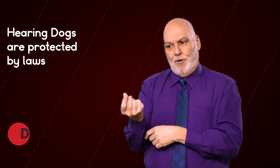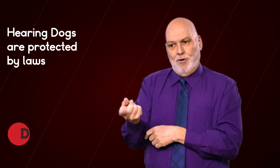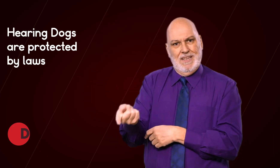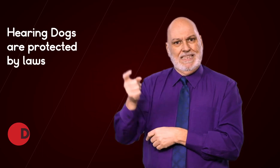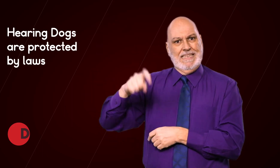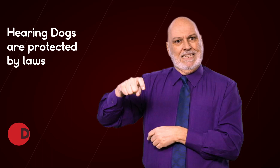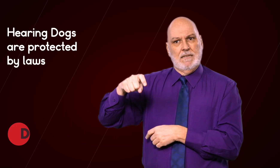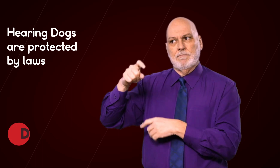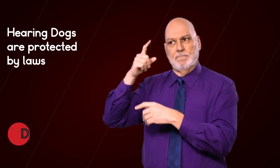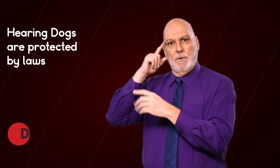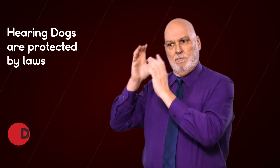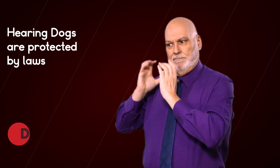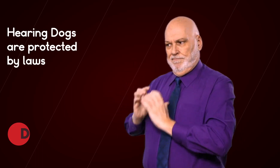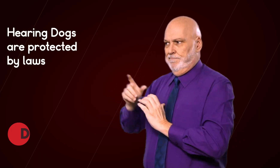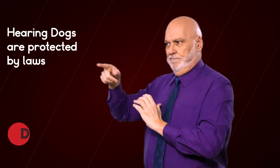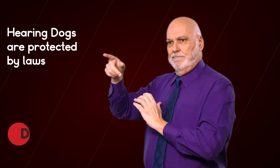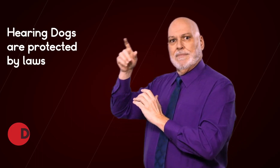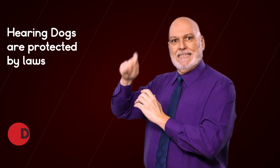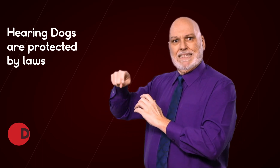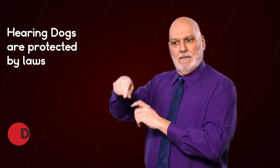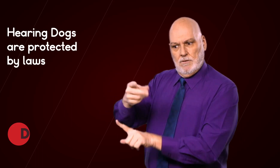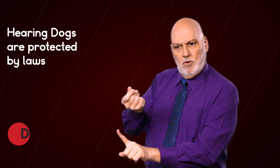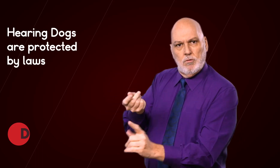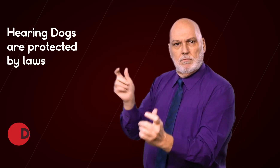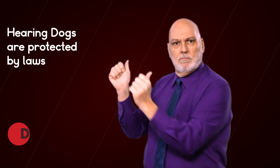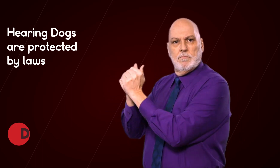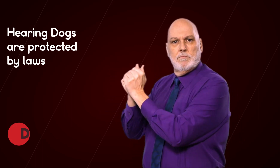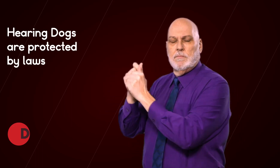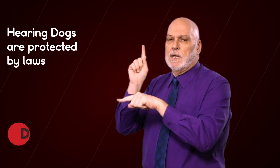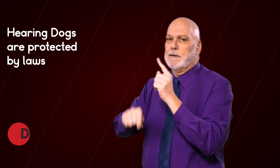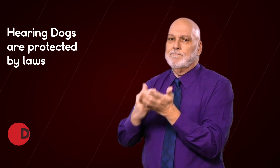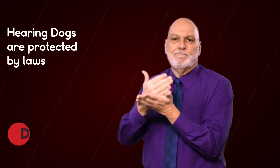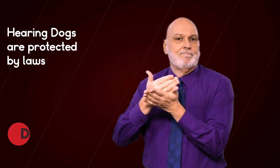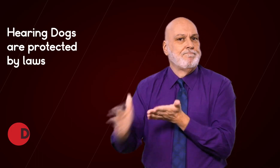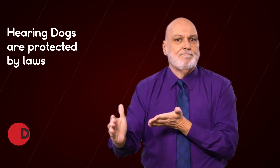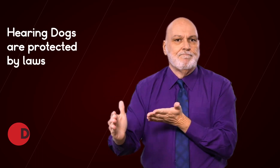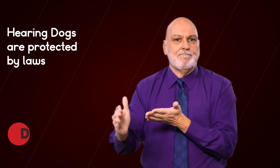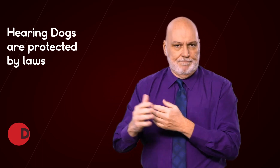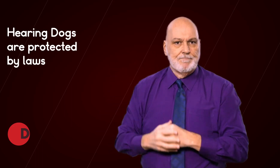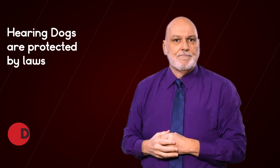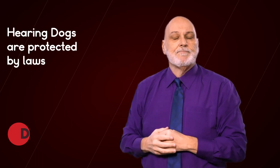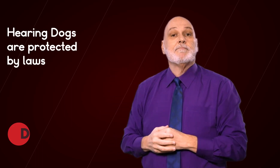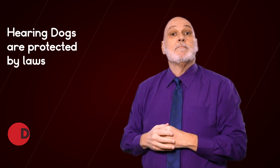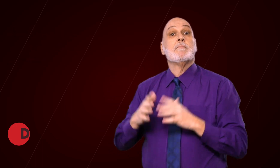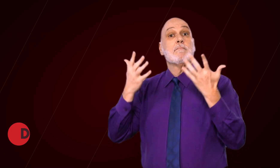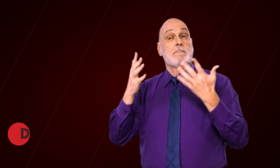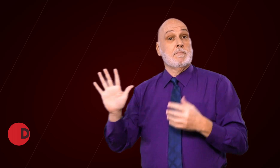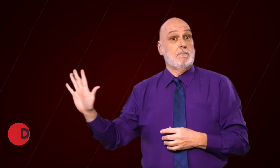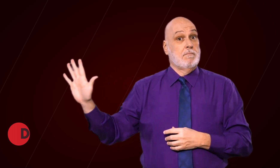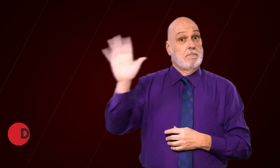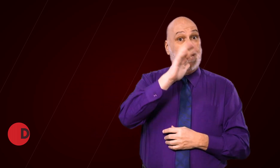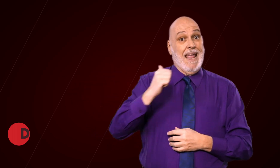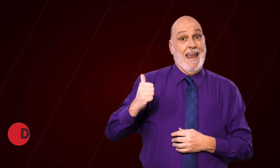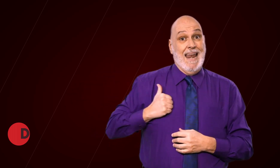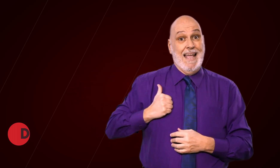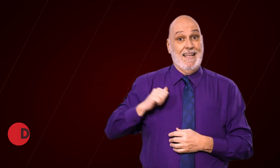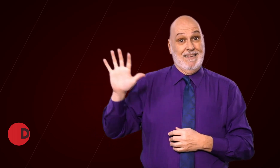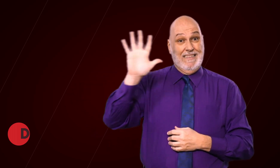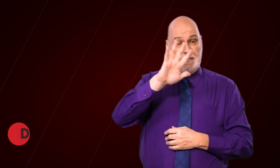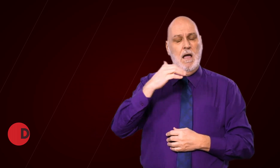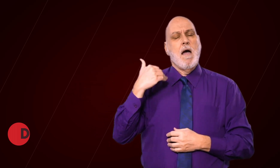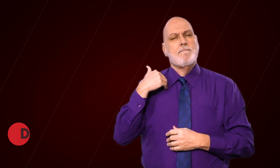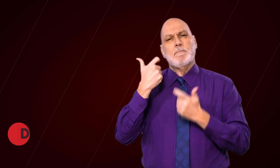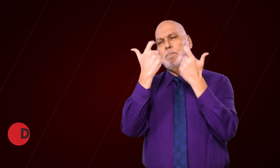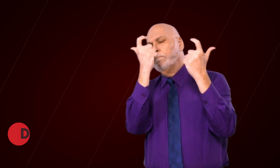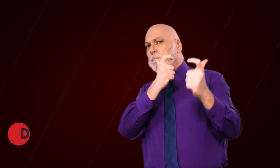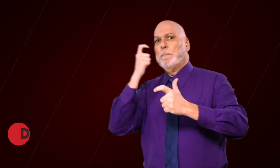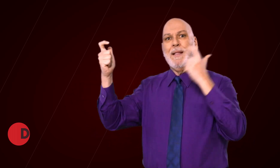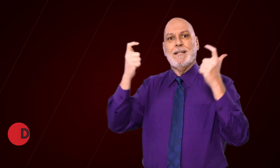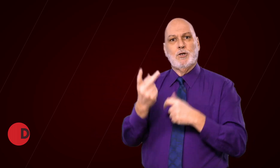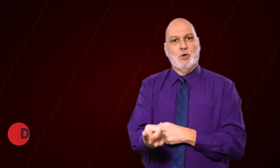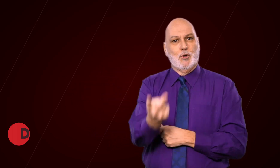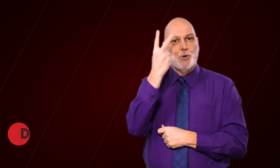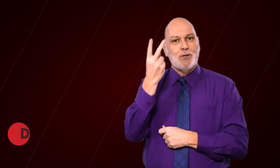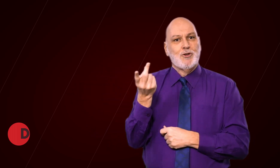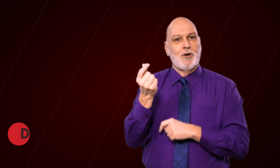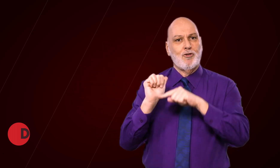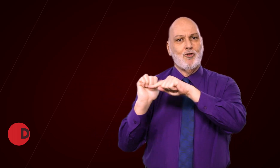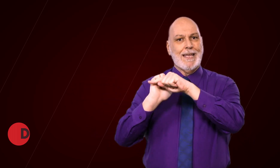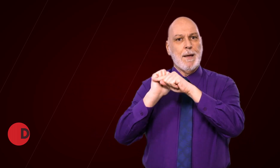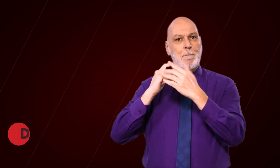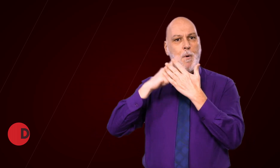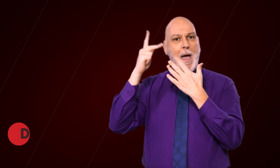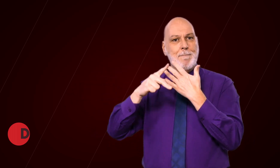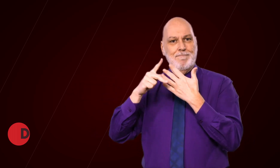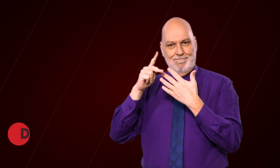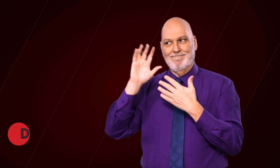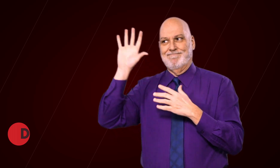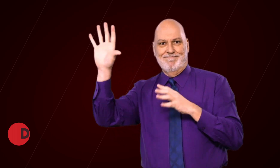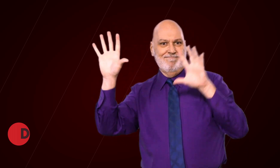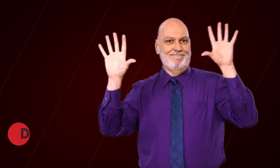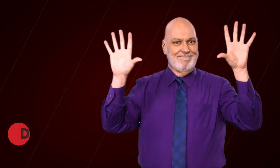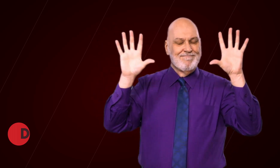In Canada, there are two major Hearing Dog training programs.